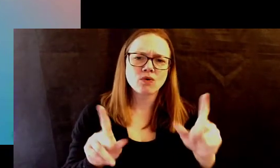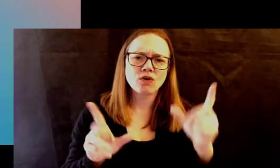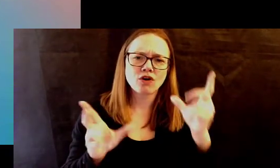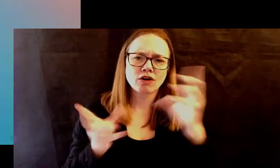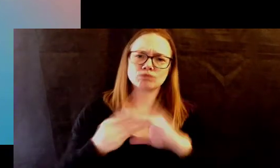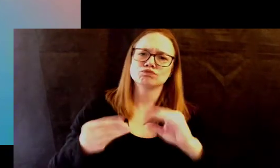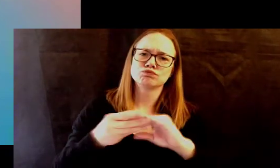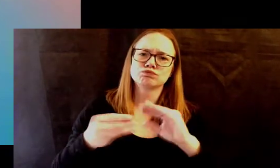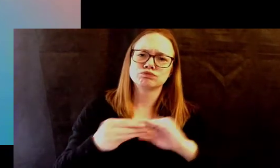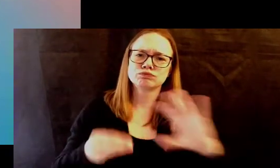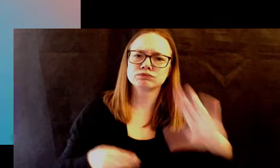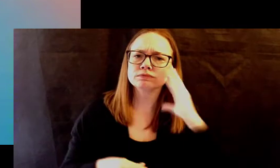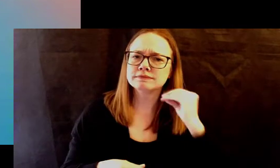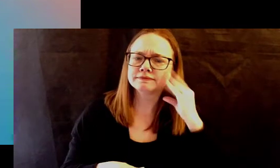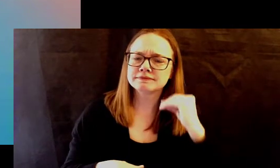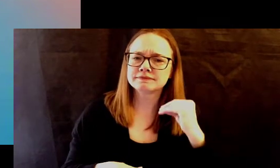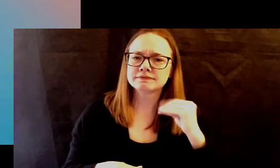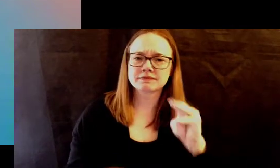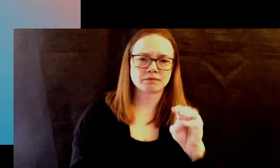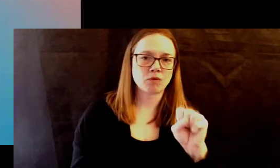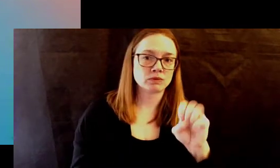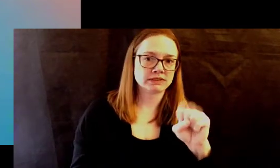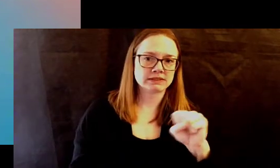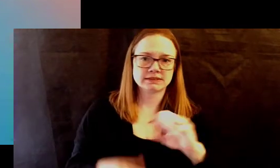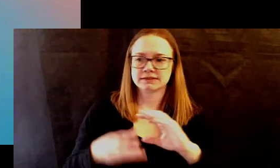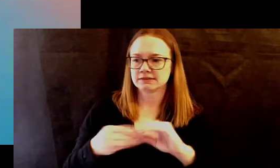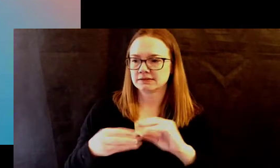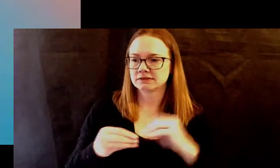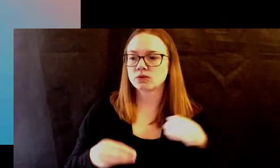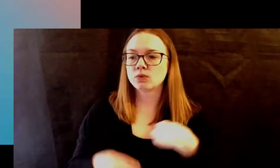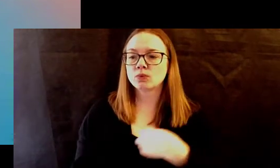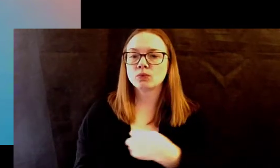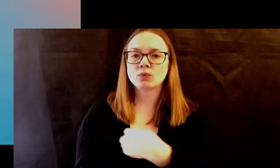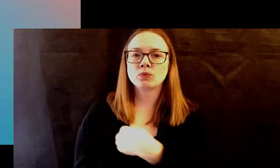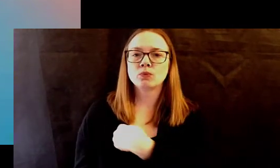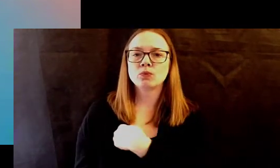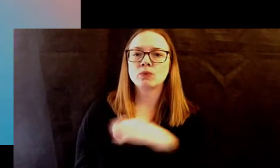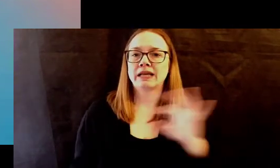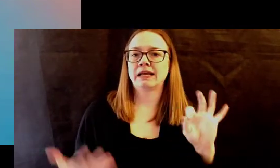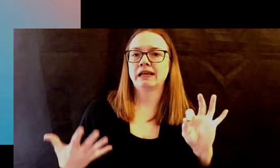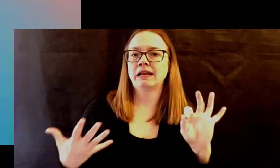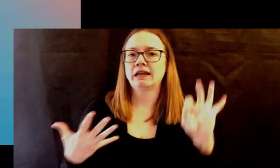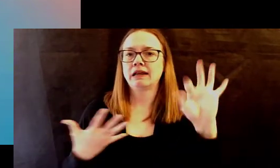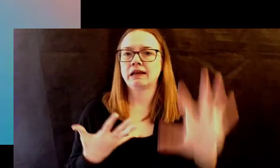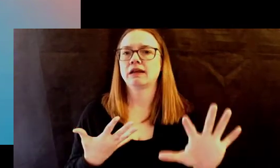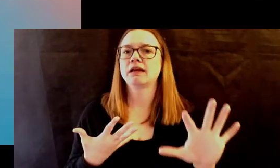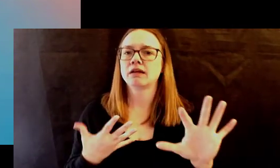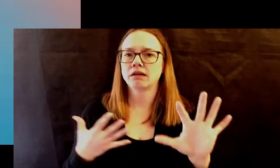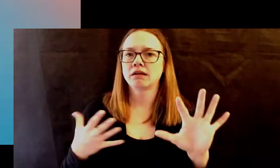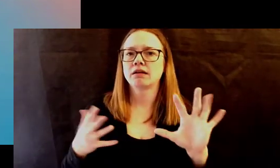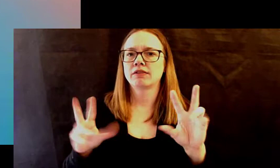One thing I would mention is that we threw the term club meetings around and in some